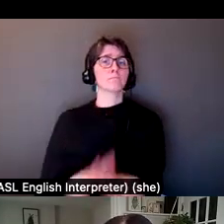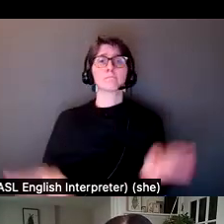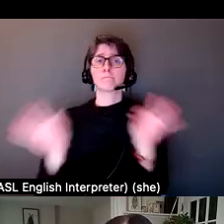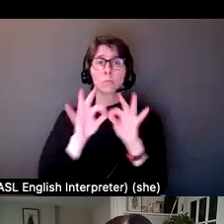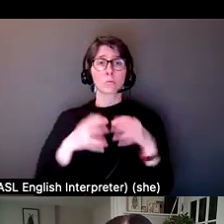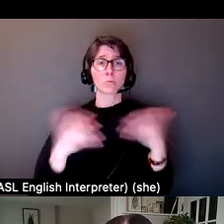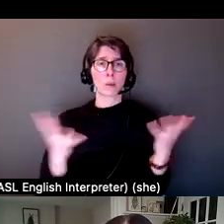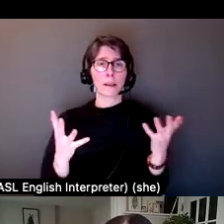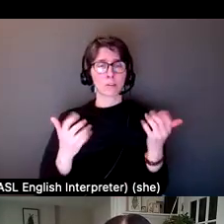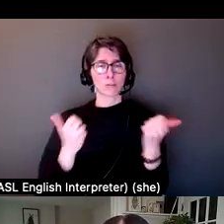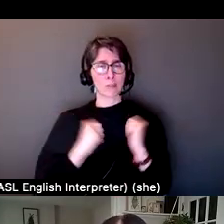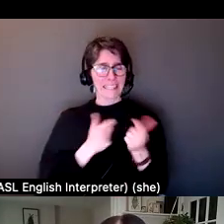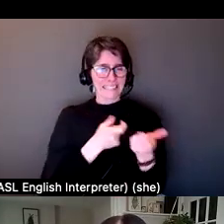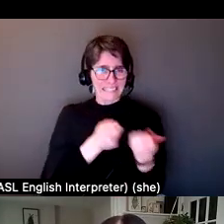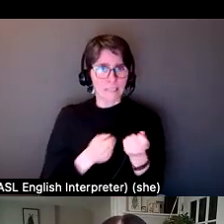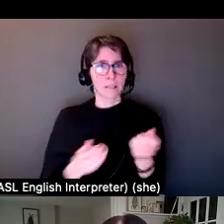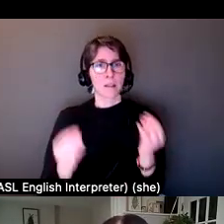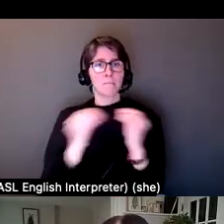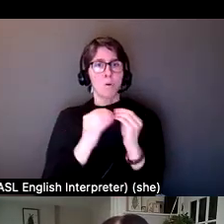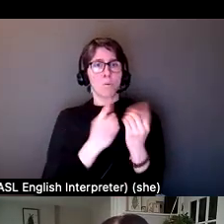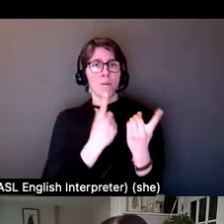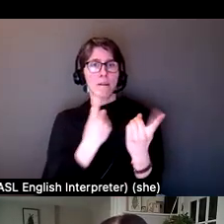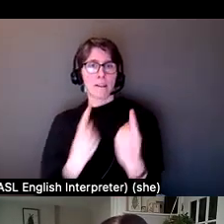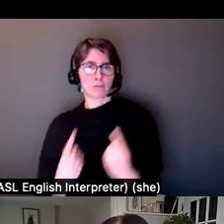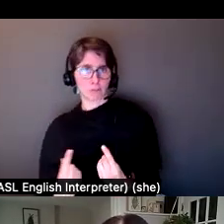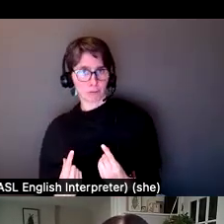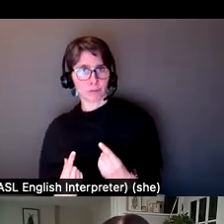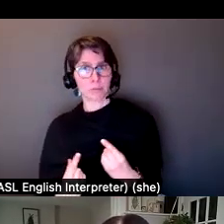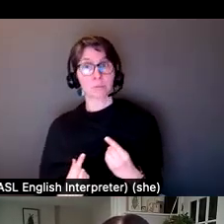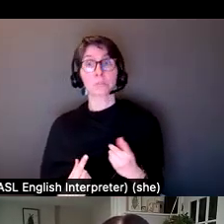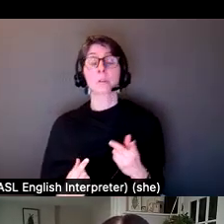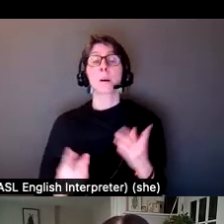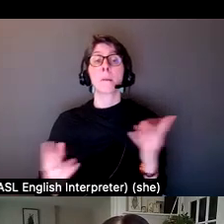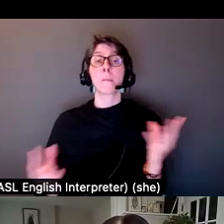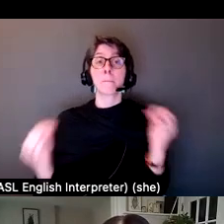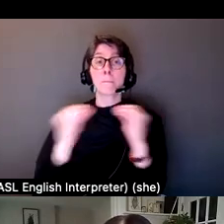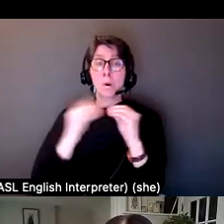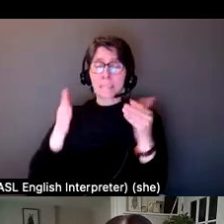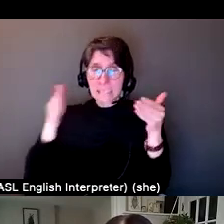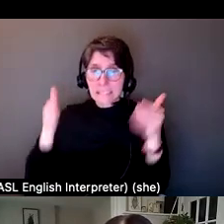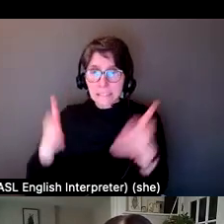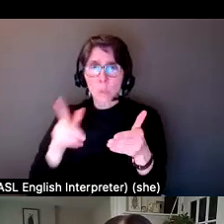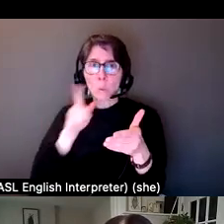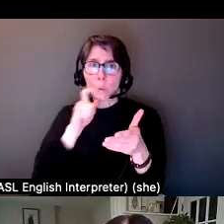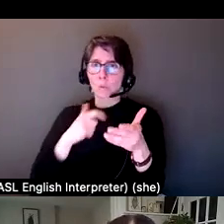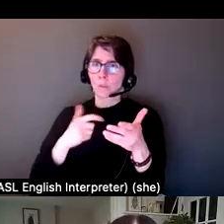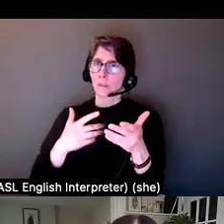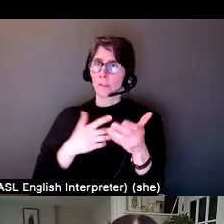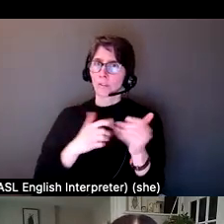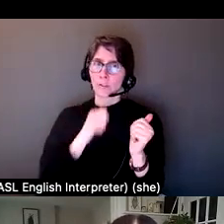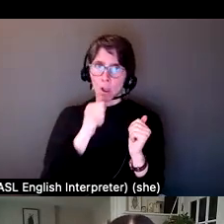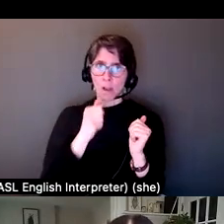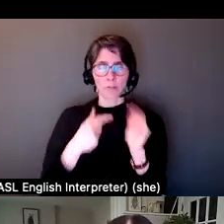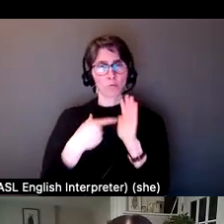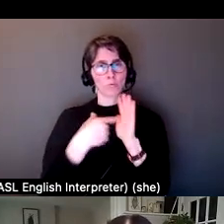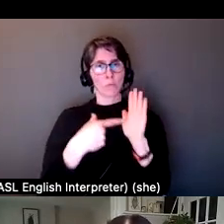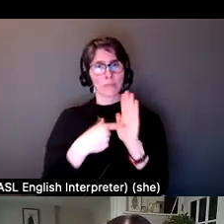participation, especially in underrepresented groups and also multinational firms,